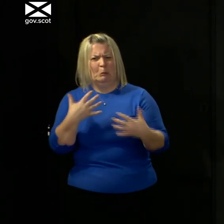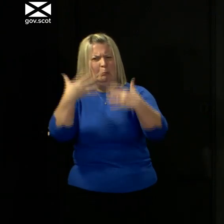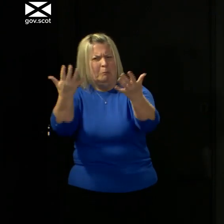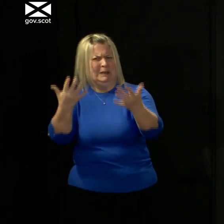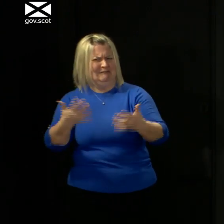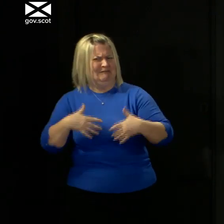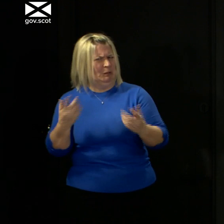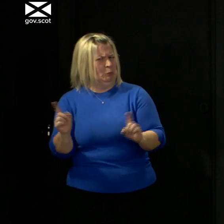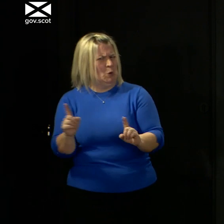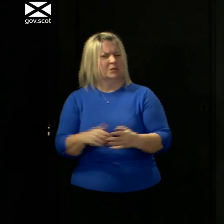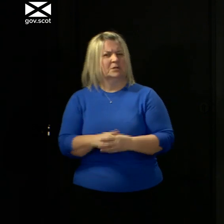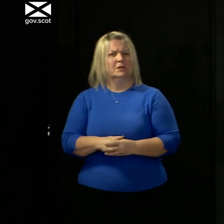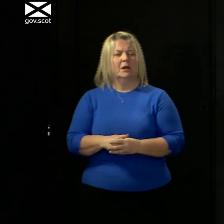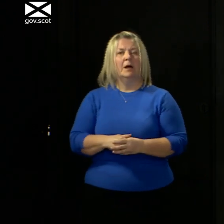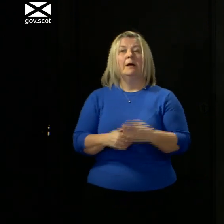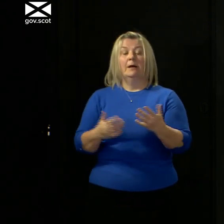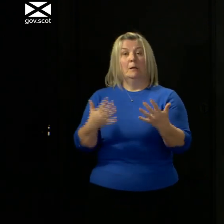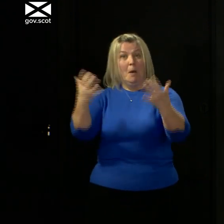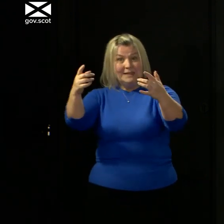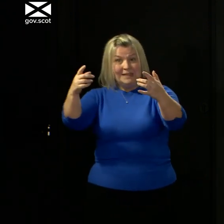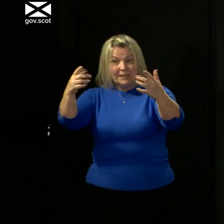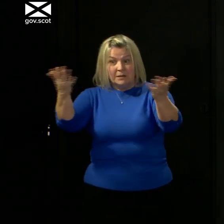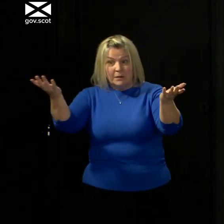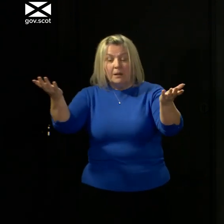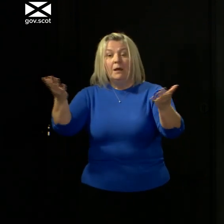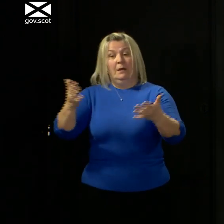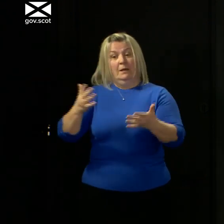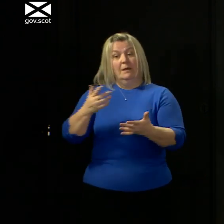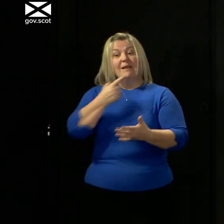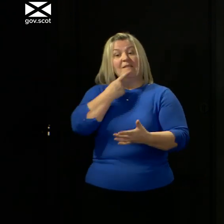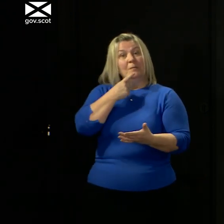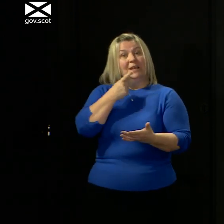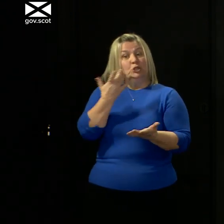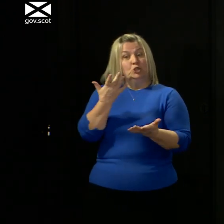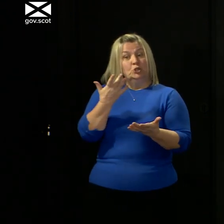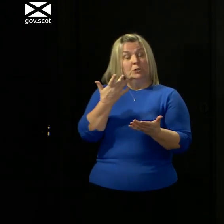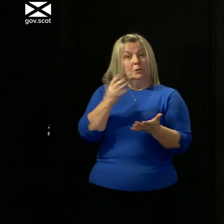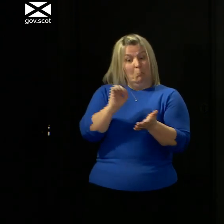working hard to make sure that the information we publish is robust and reliable some of this information is is